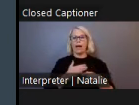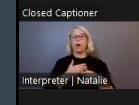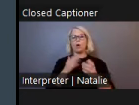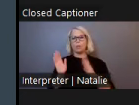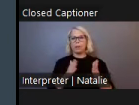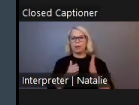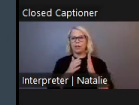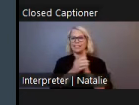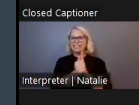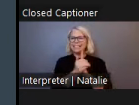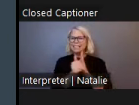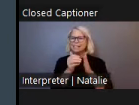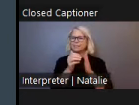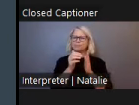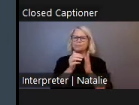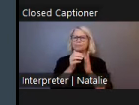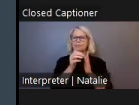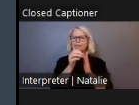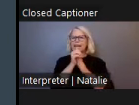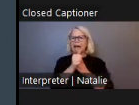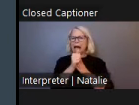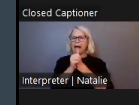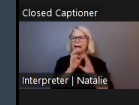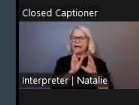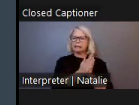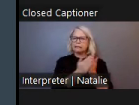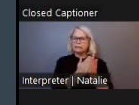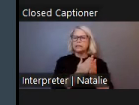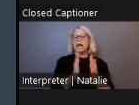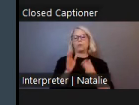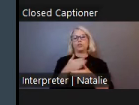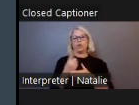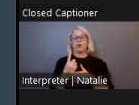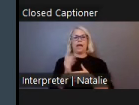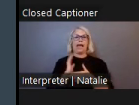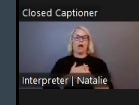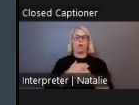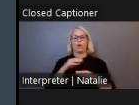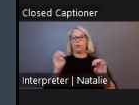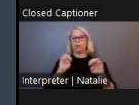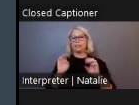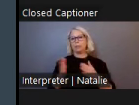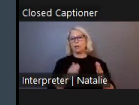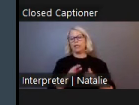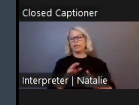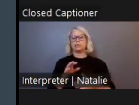share about our emergency preparedness videos, so we will have those in English and Spanish, as well.